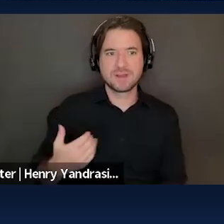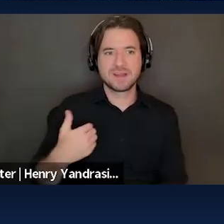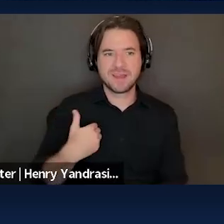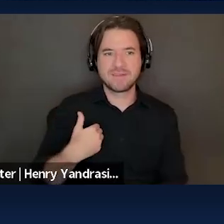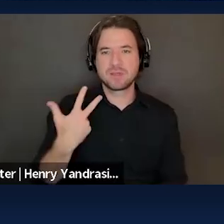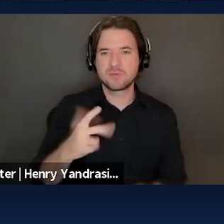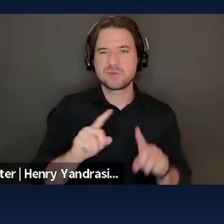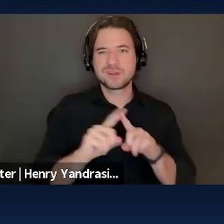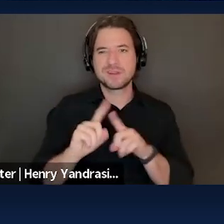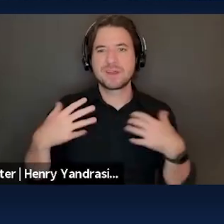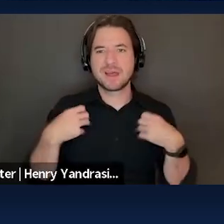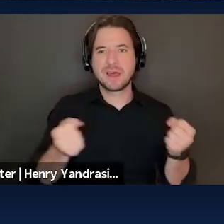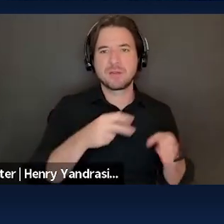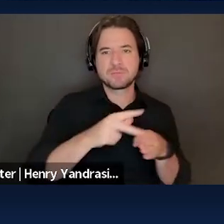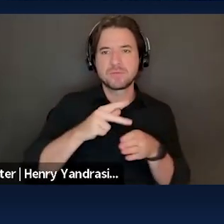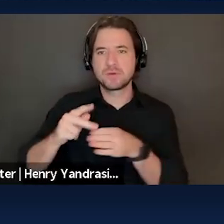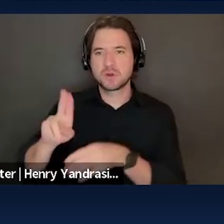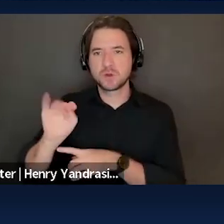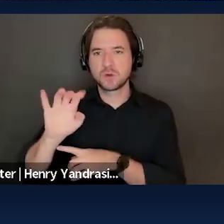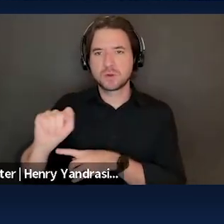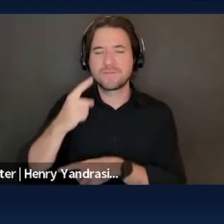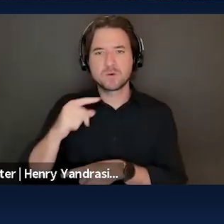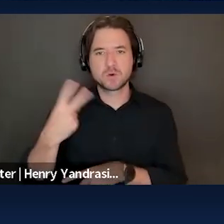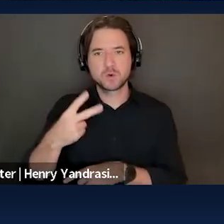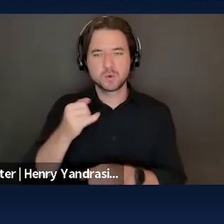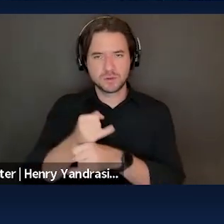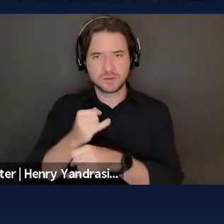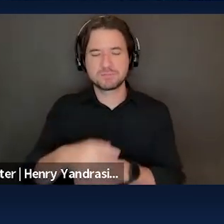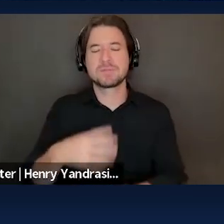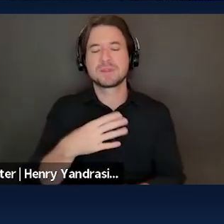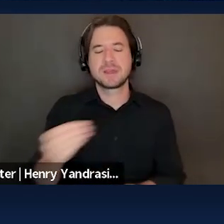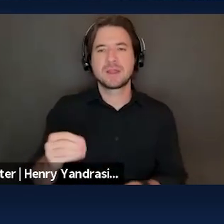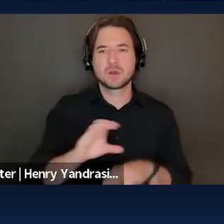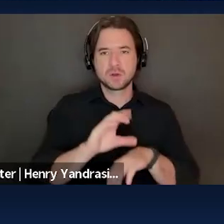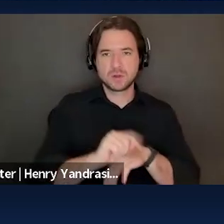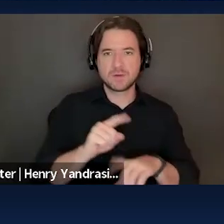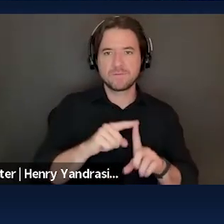Spanning two of the three U of M campuses, as well as the consultant from CRLT.